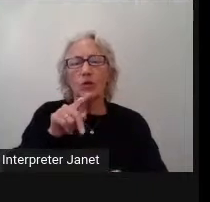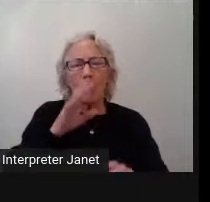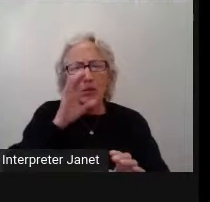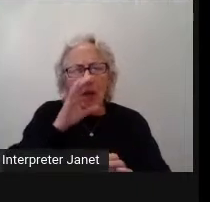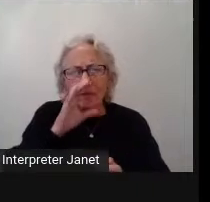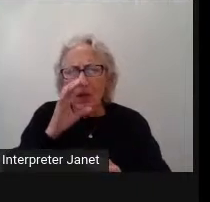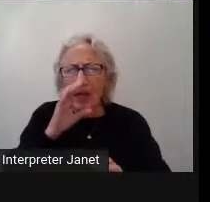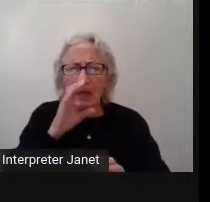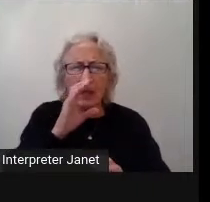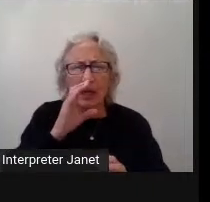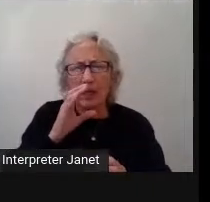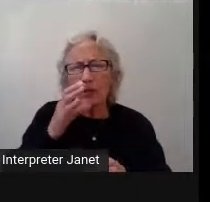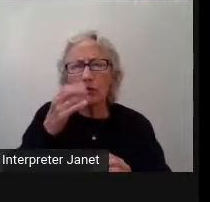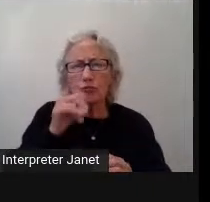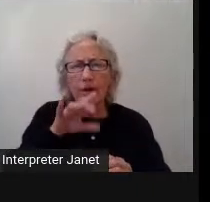that allows you to escape to the bottom. When you are